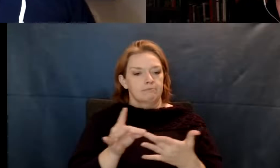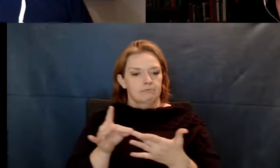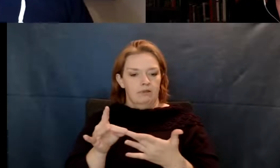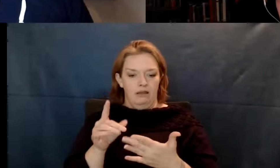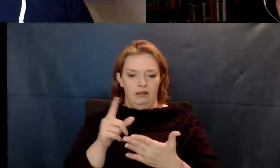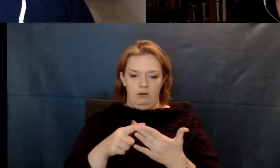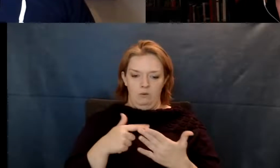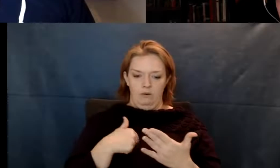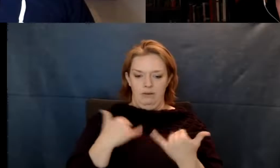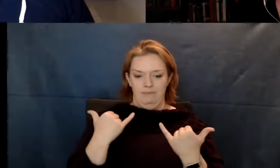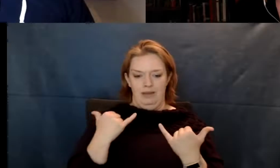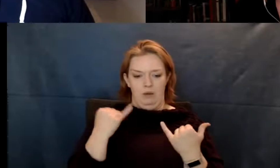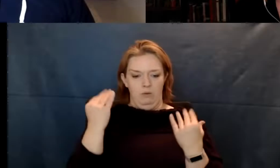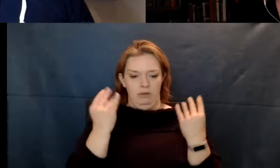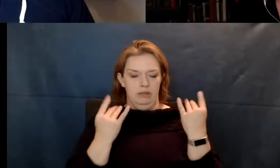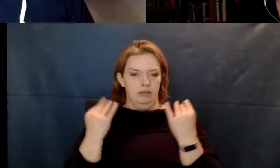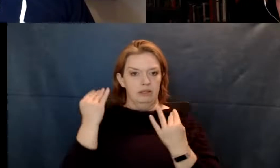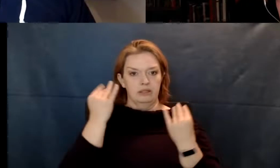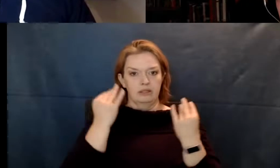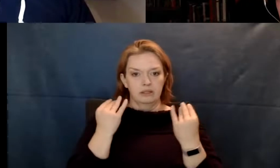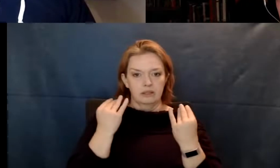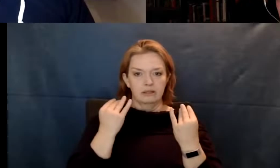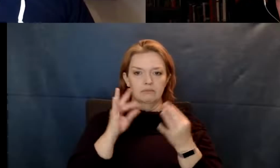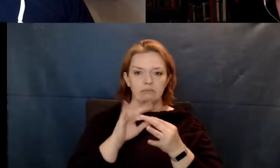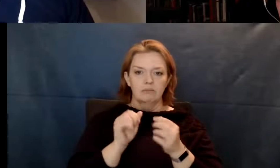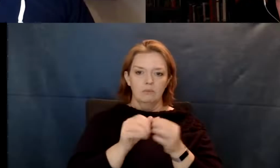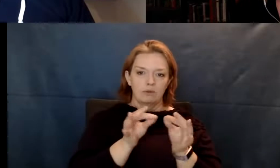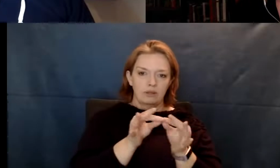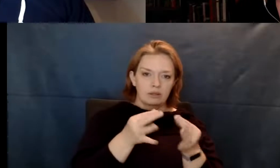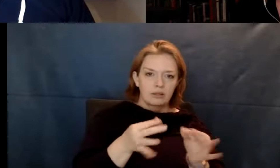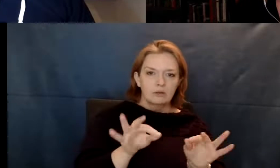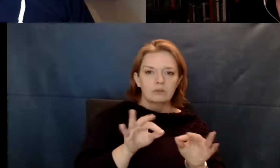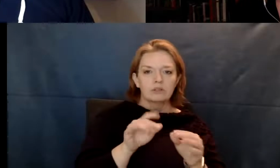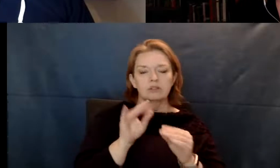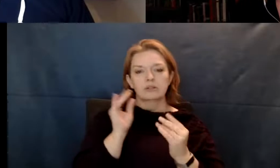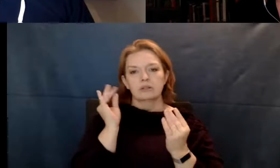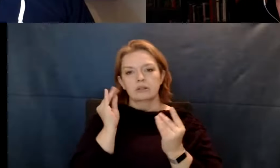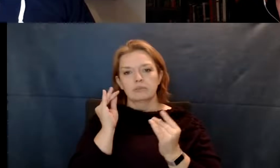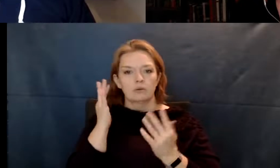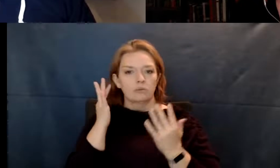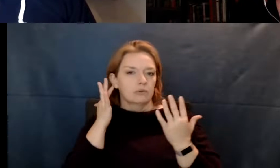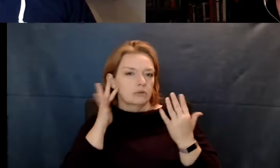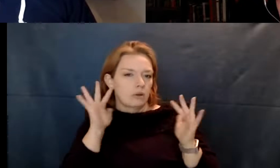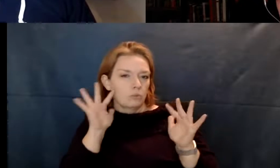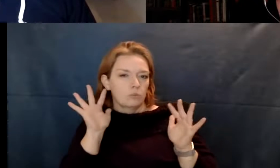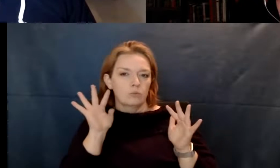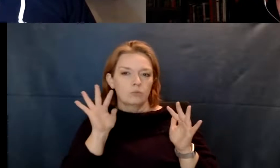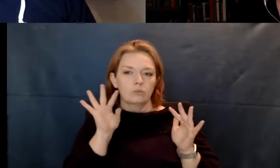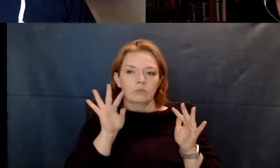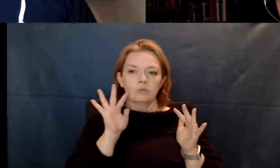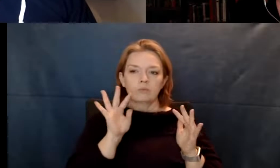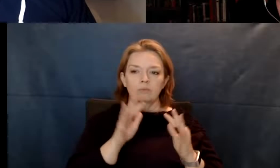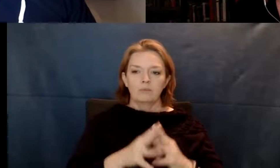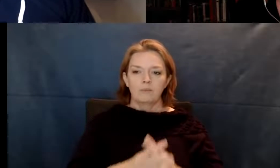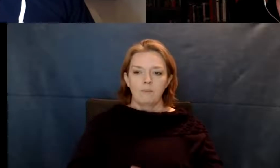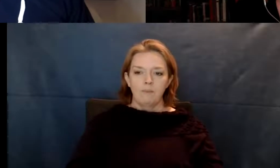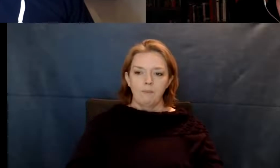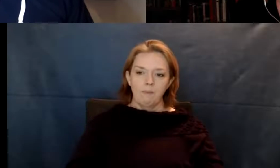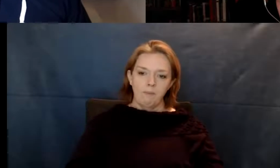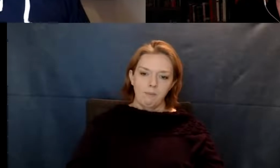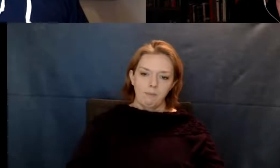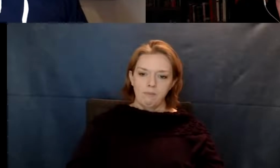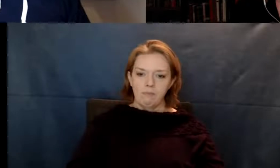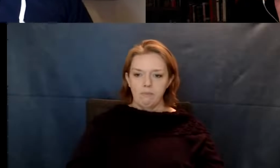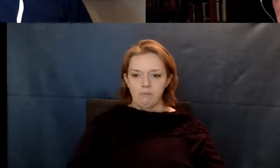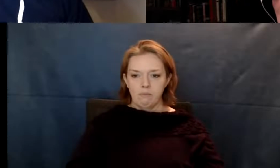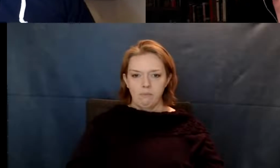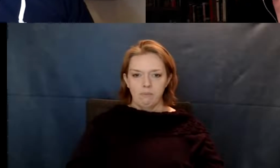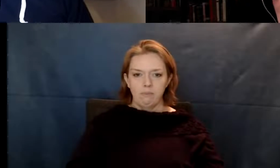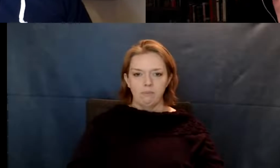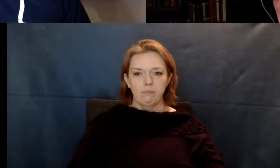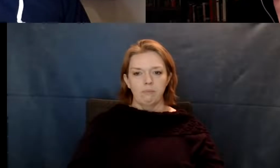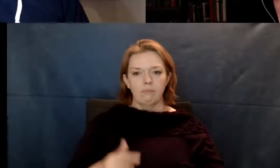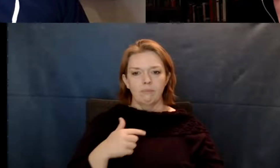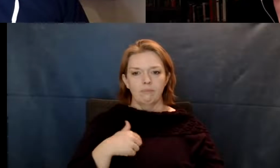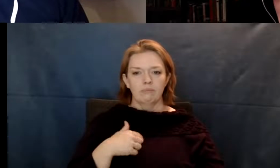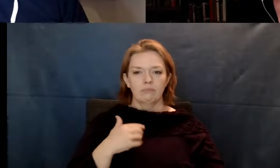about language and about sound, and how I feel right now.